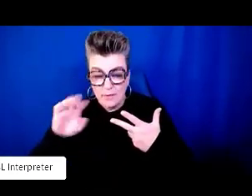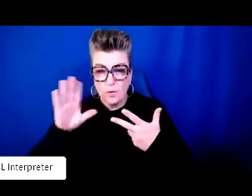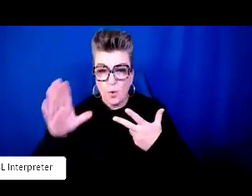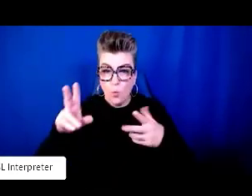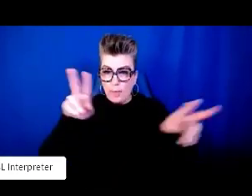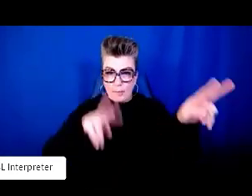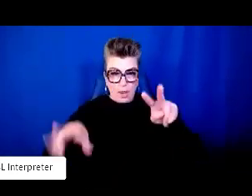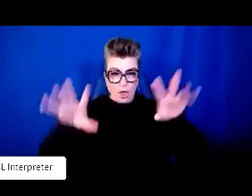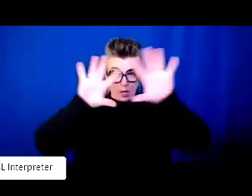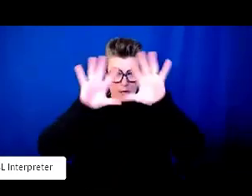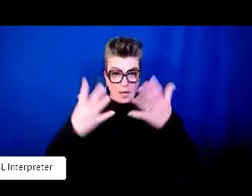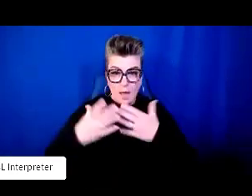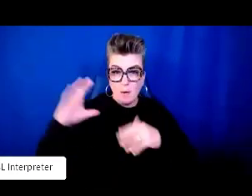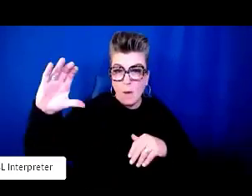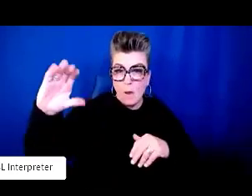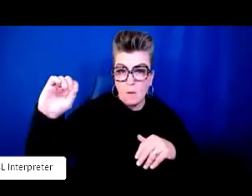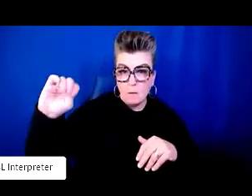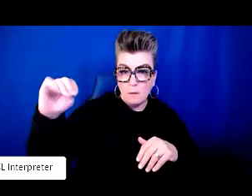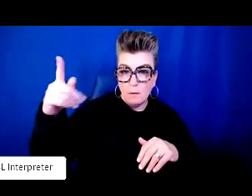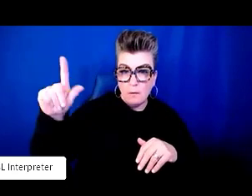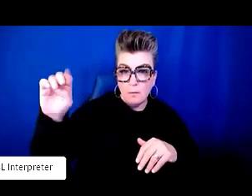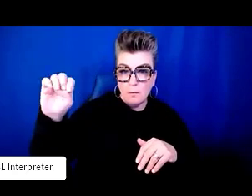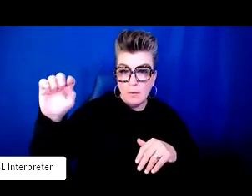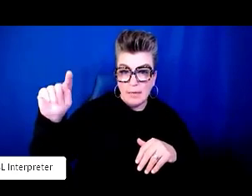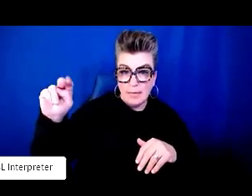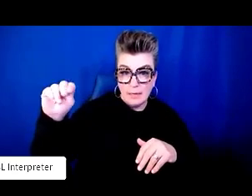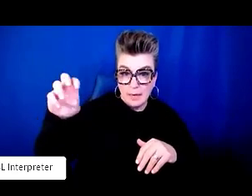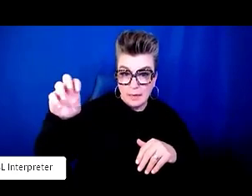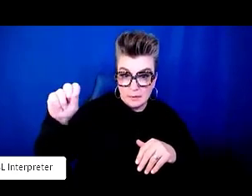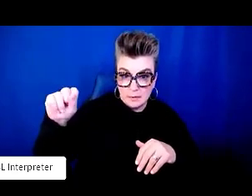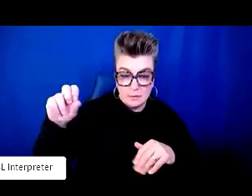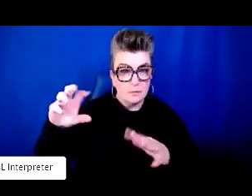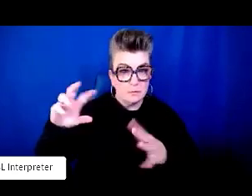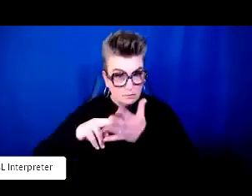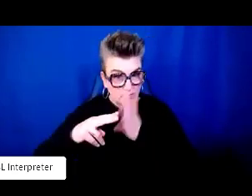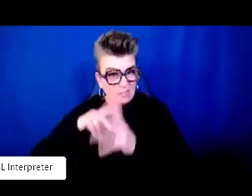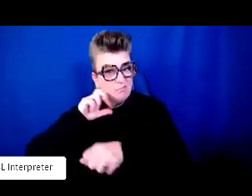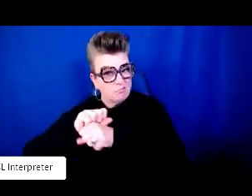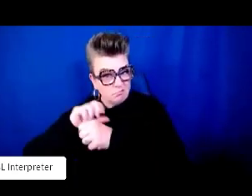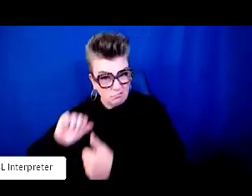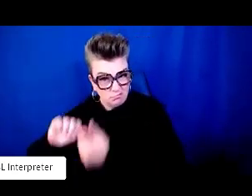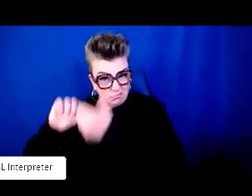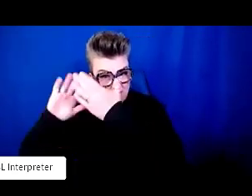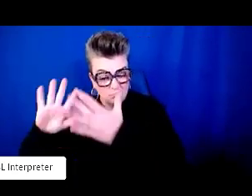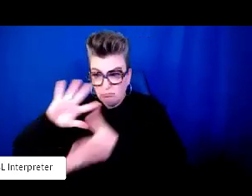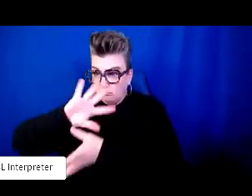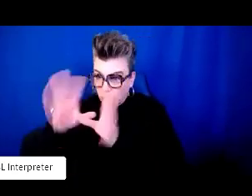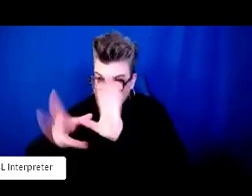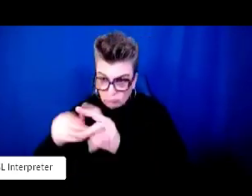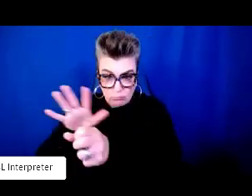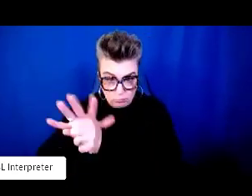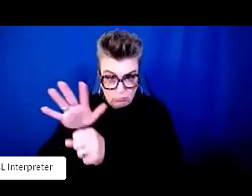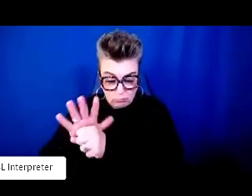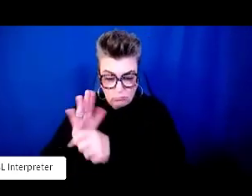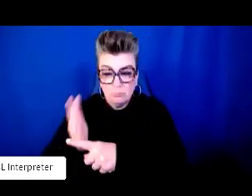That is, ensuring that the elements of a DMS plan have been adequately addressed and assessing the reasonableness of those responses.